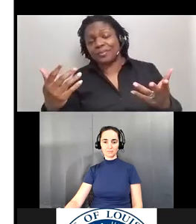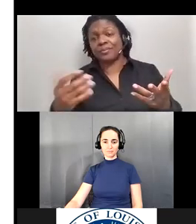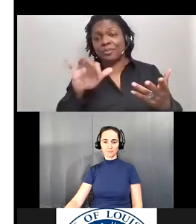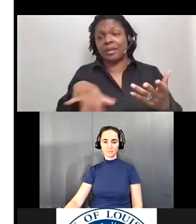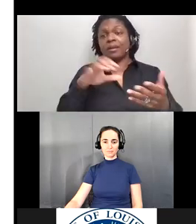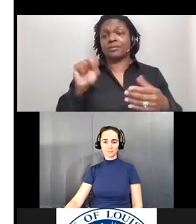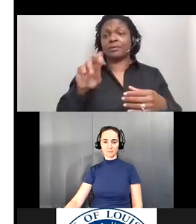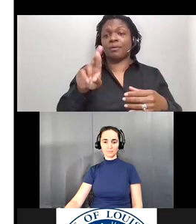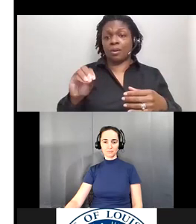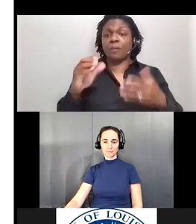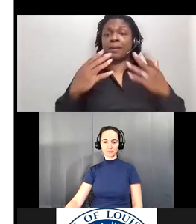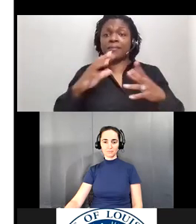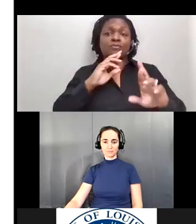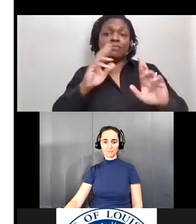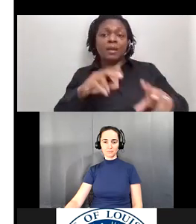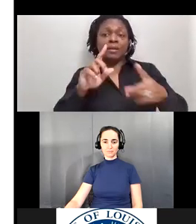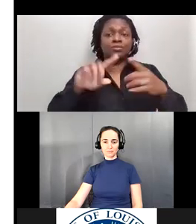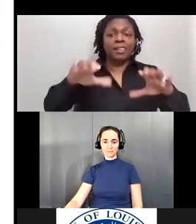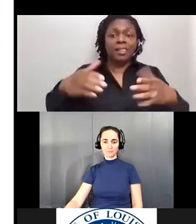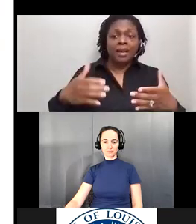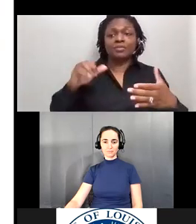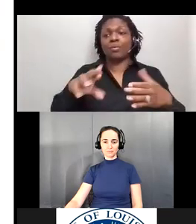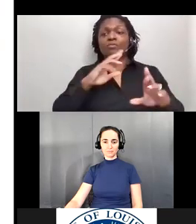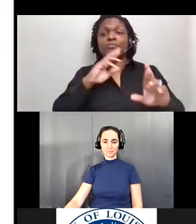officer may respond to the classroom and or the situation so we want everybody to be on